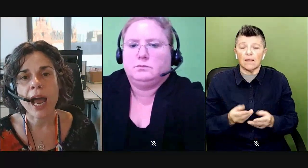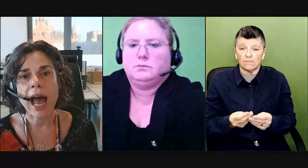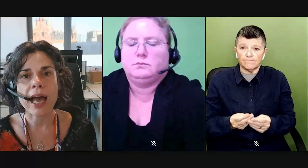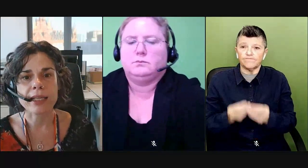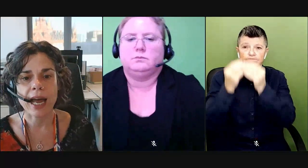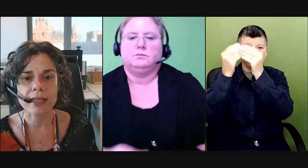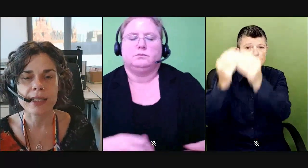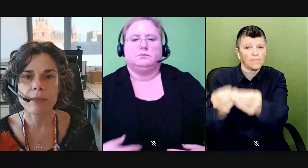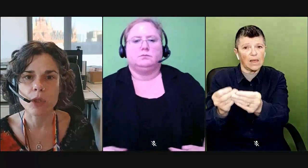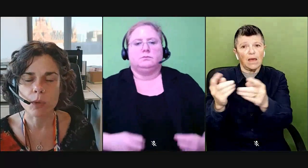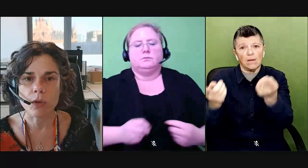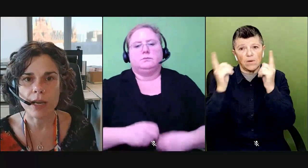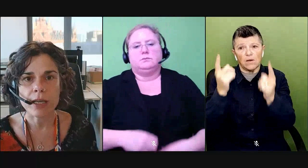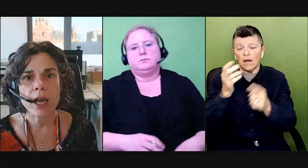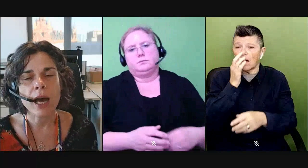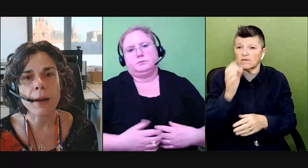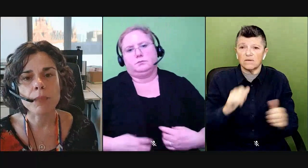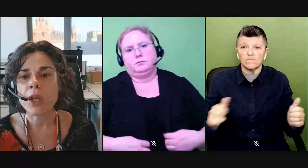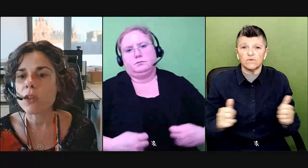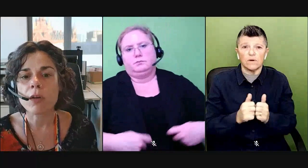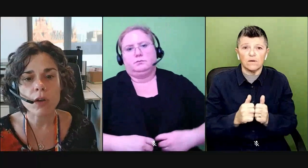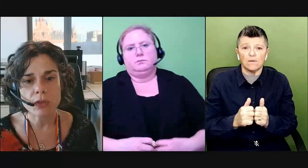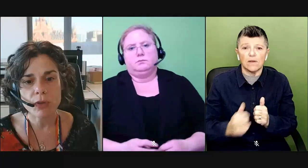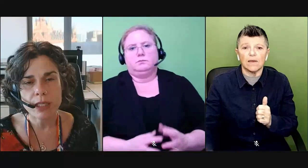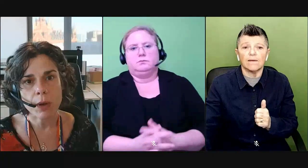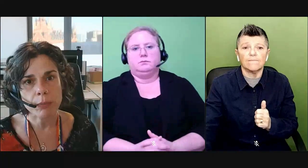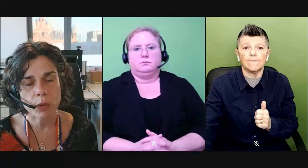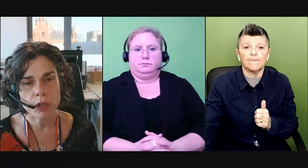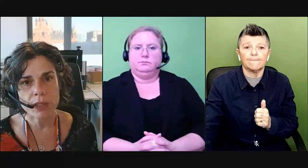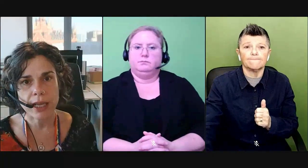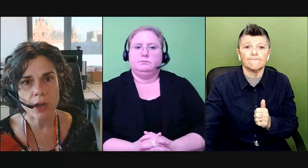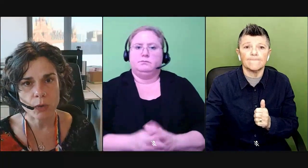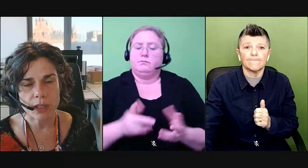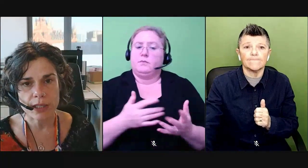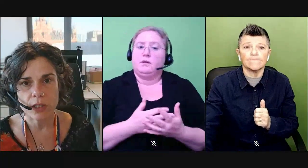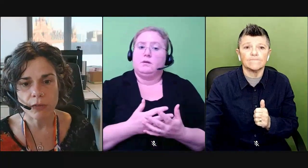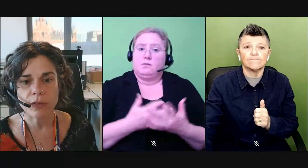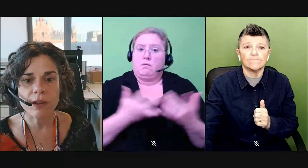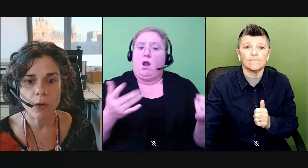and ask them to agree. There are lots of reasons why employers will say no to this stuff.